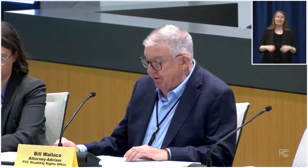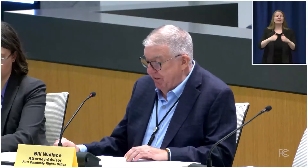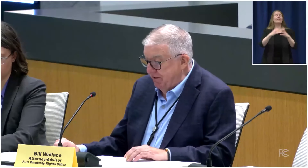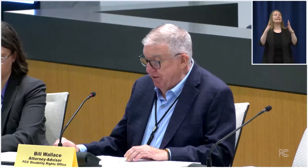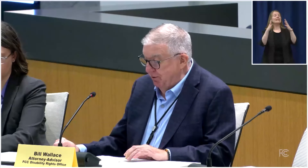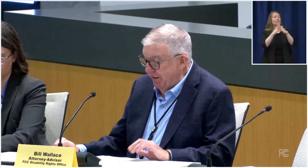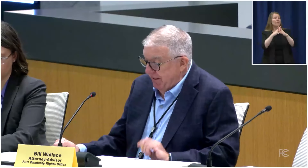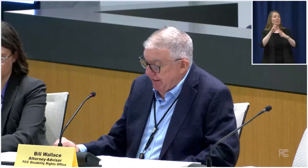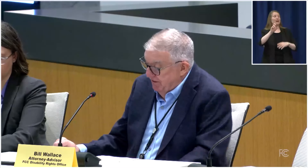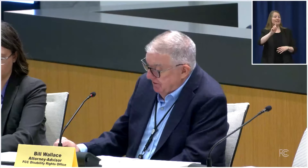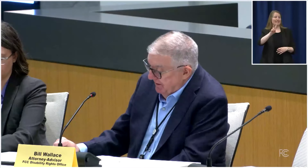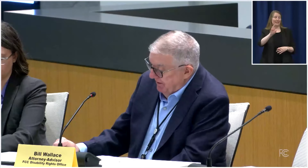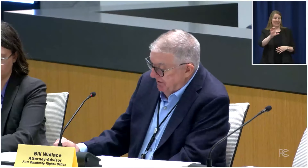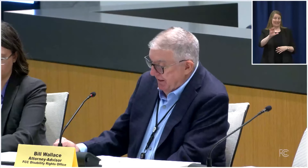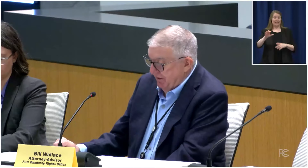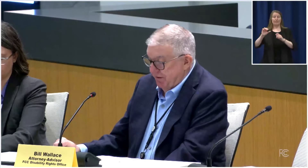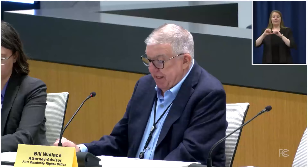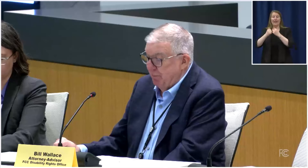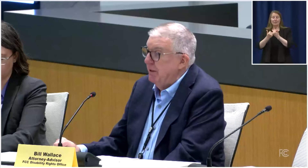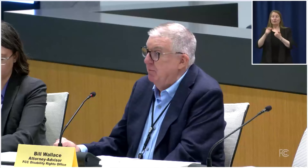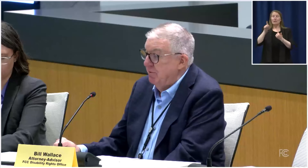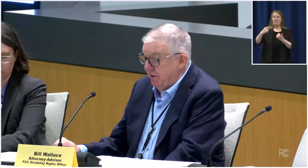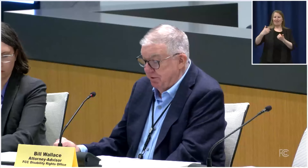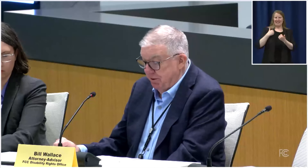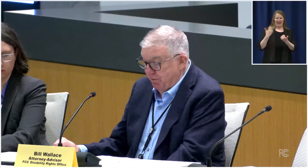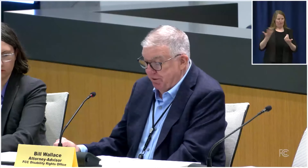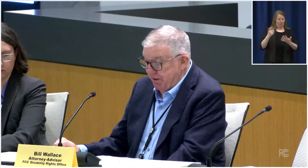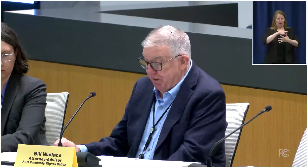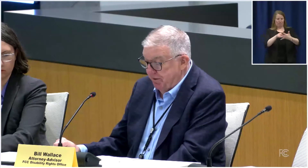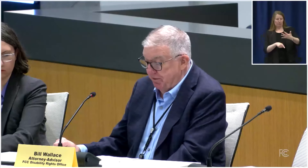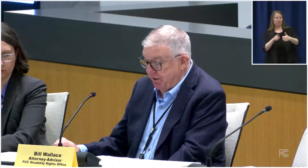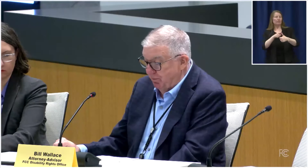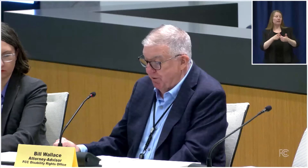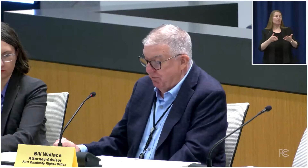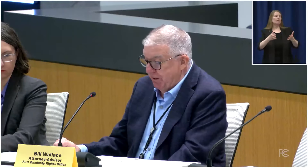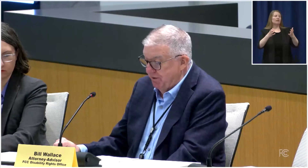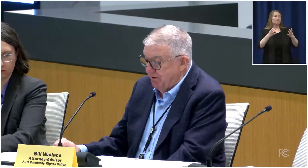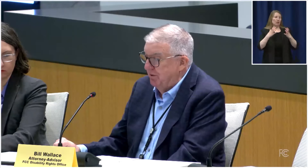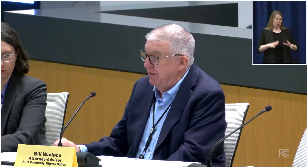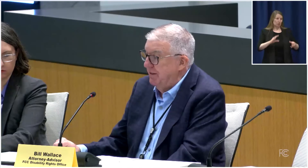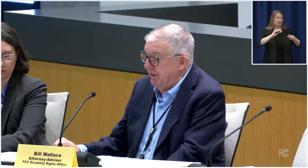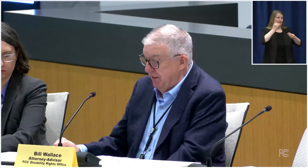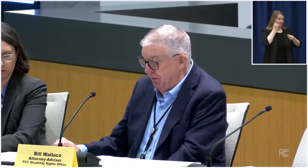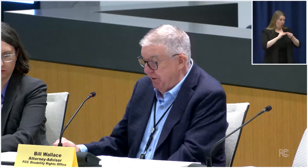GENERALLY AND THE VIDEO RECORD OF THAT ACE DIRECT SHOWCASE IS AVAILABLE AT THE FCC'S WEBSITE AT WWW.FCC.GOV/DVC.